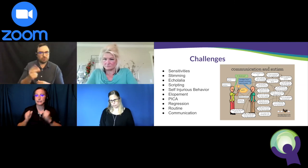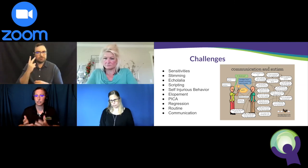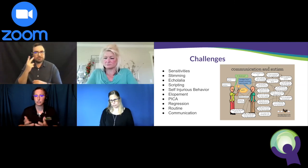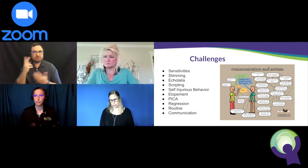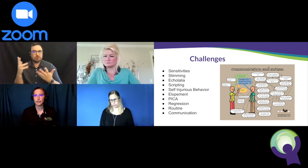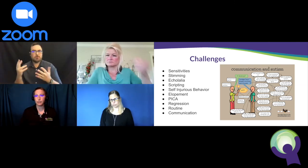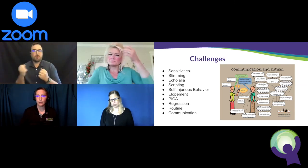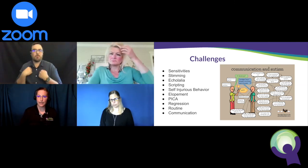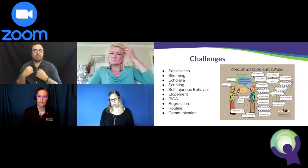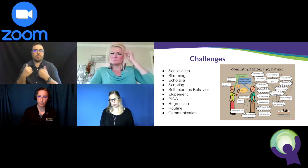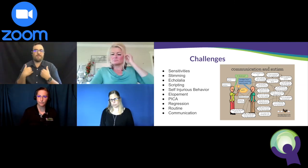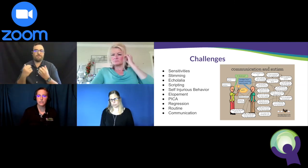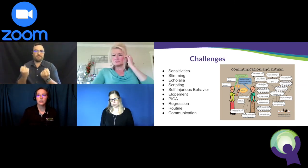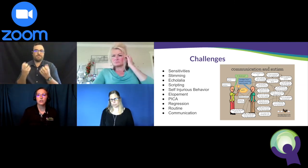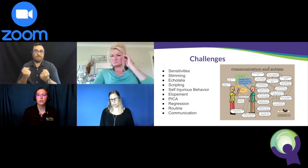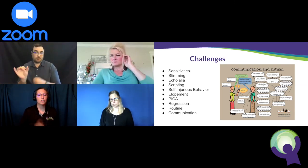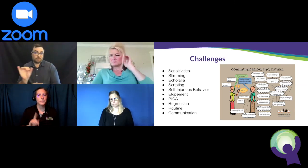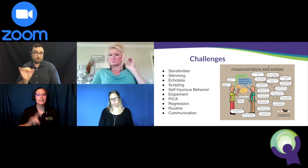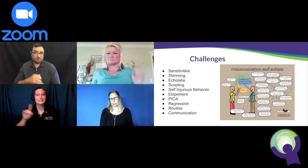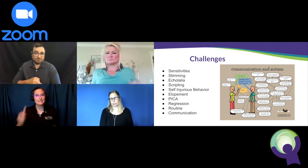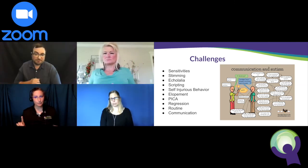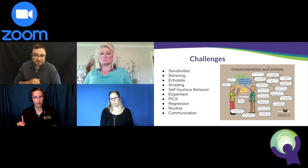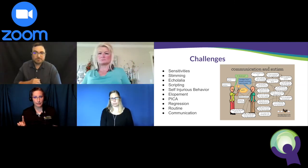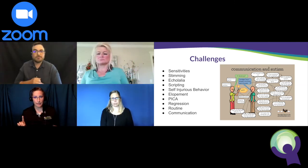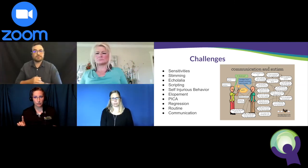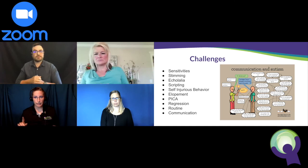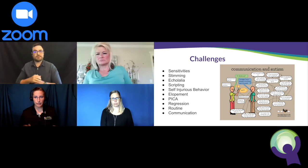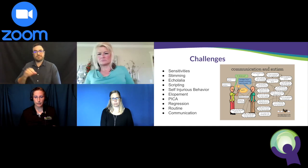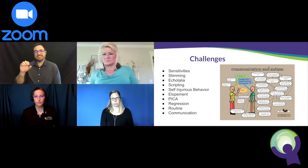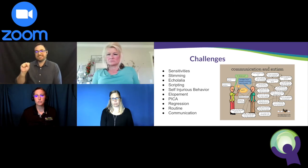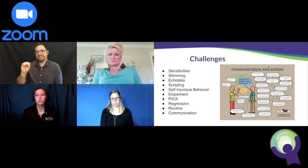just repeating them right back to you. Scripting is different than echolalia.